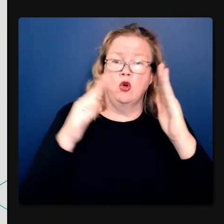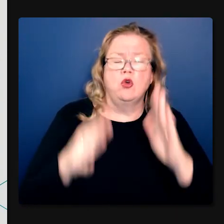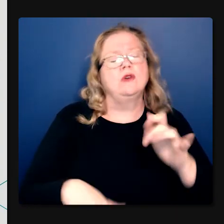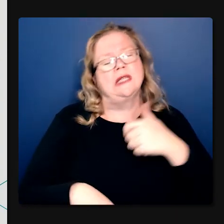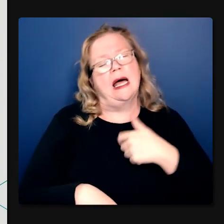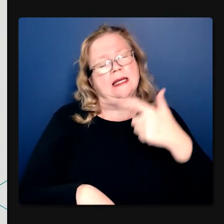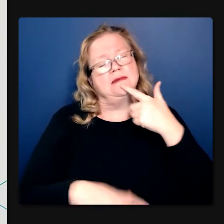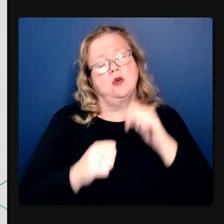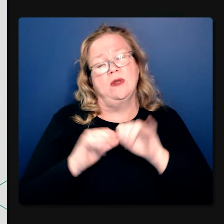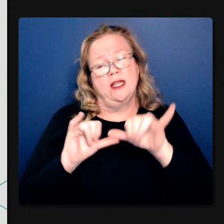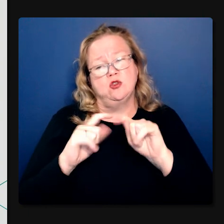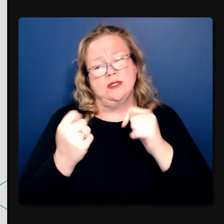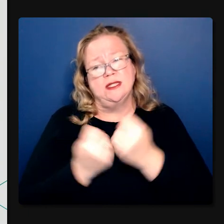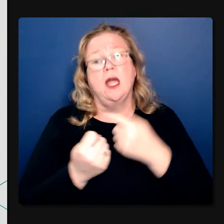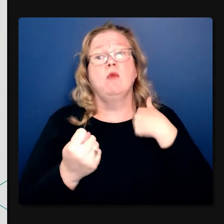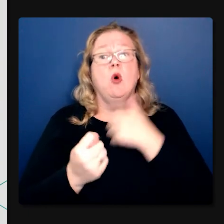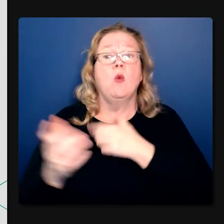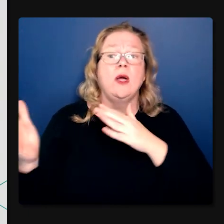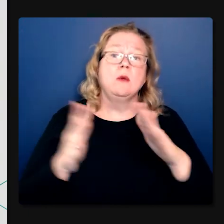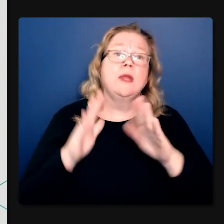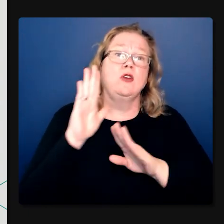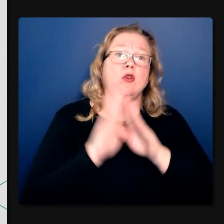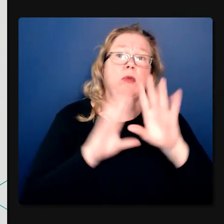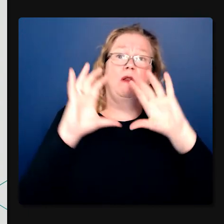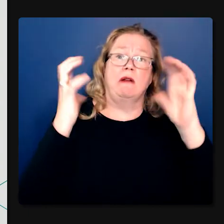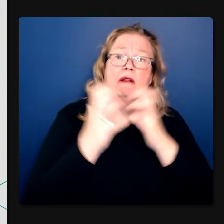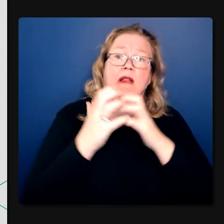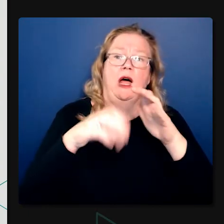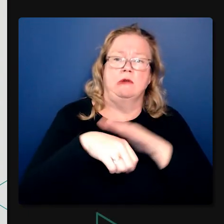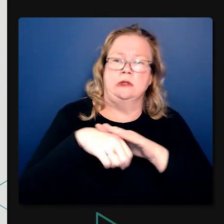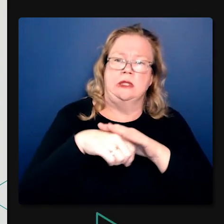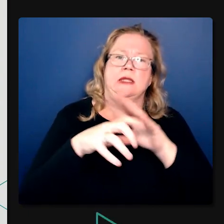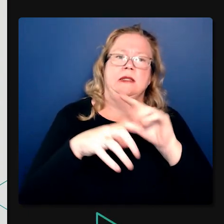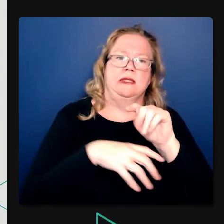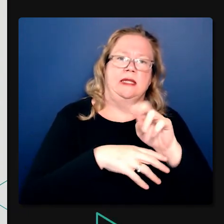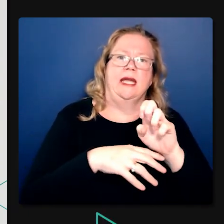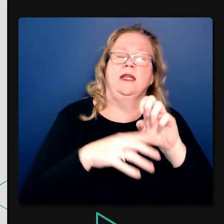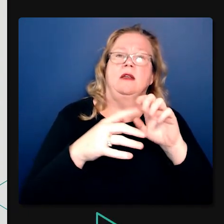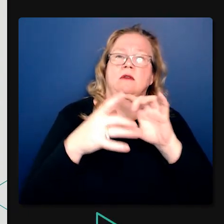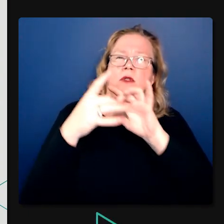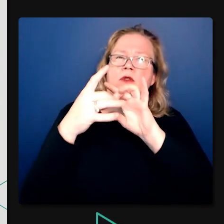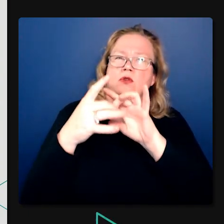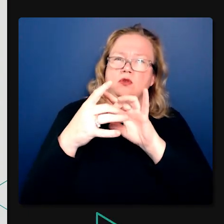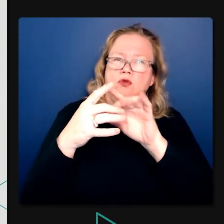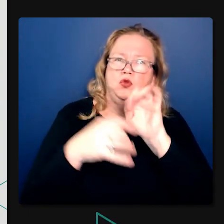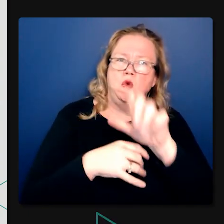As I mentioned with our engineering team, we plan to build cloud-natives schools, services, and pipelines.